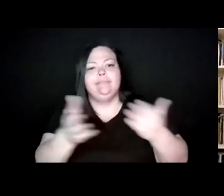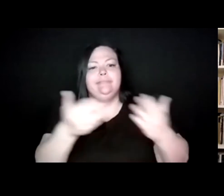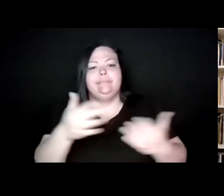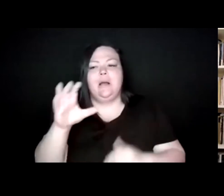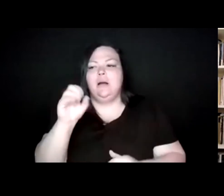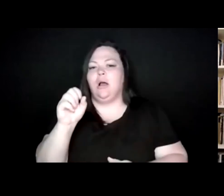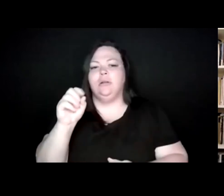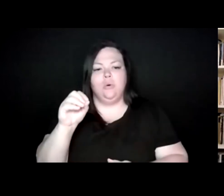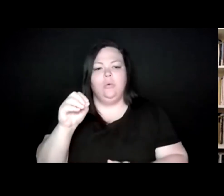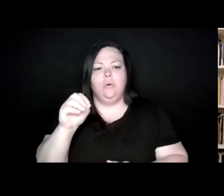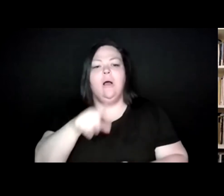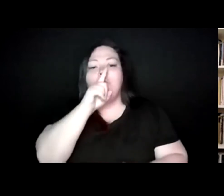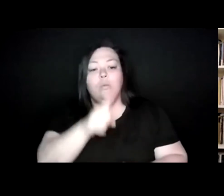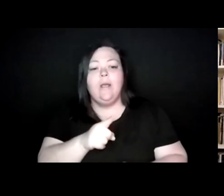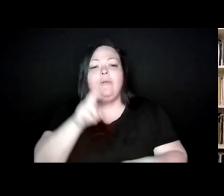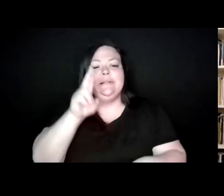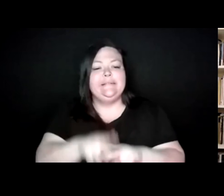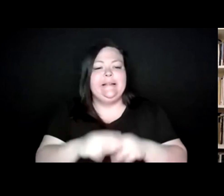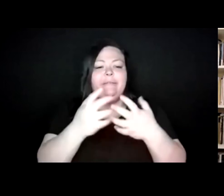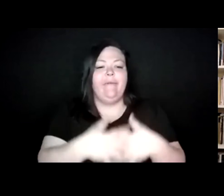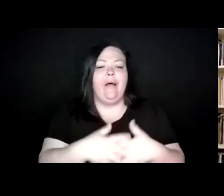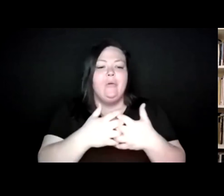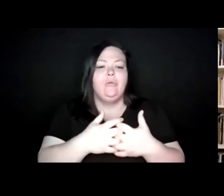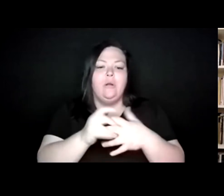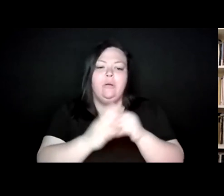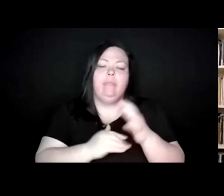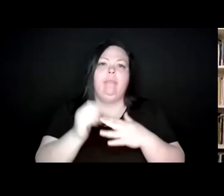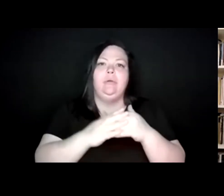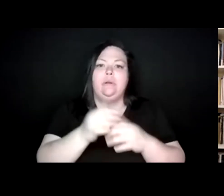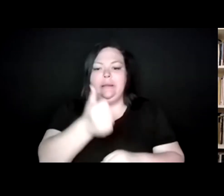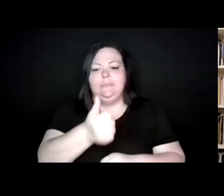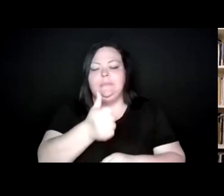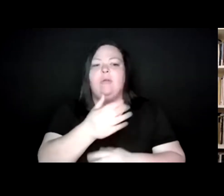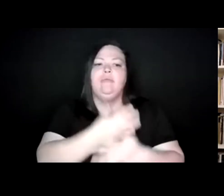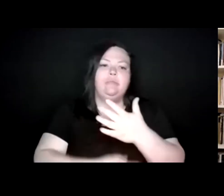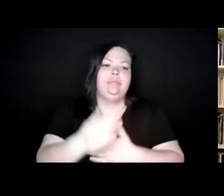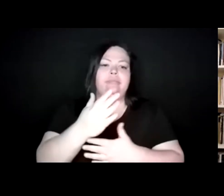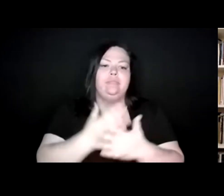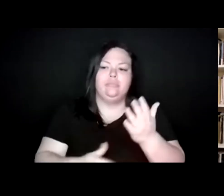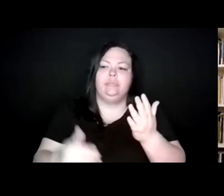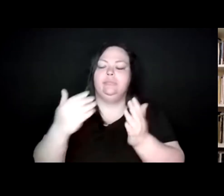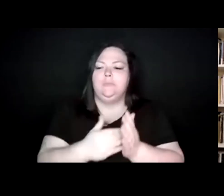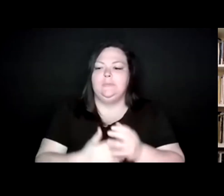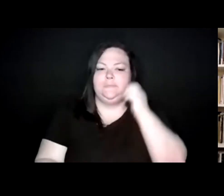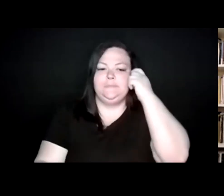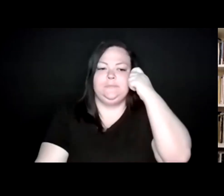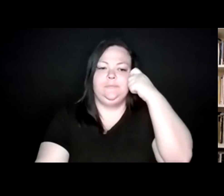The real monk sits in the factory,/ building himself by hand.